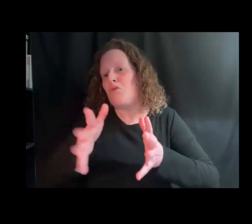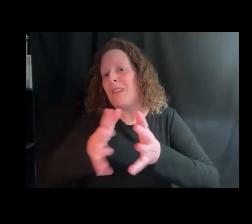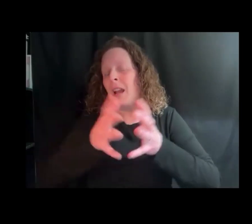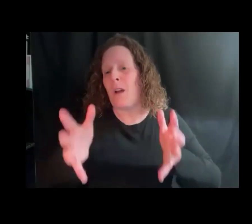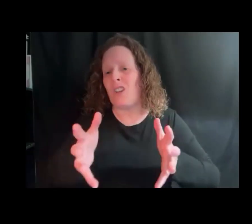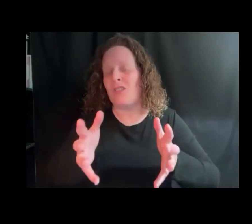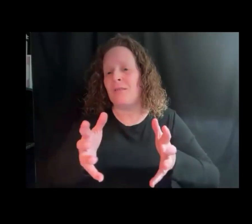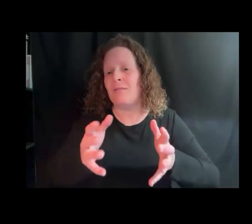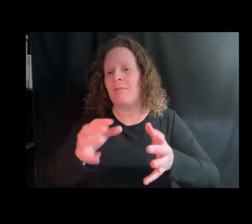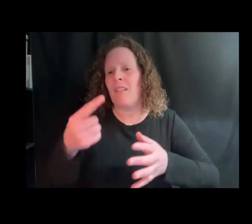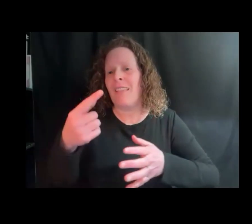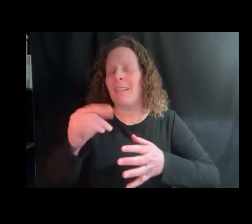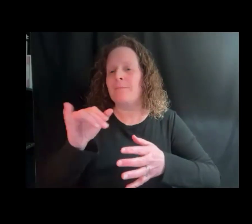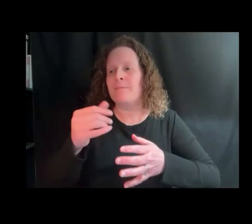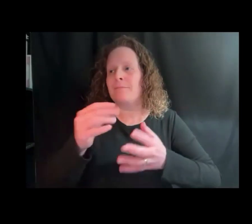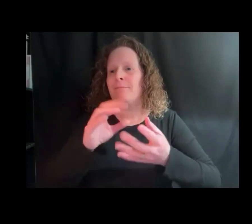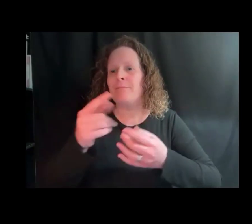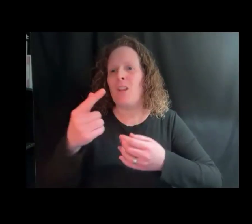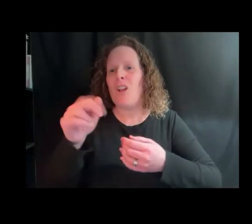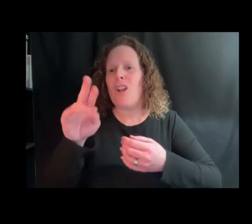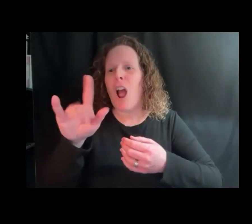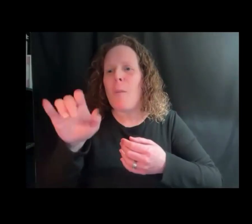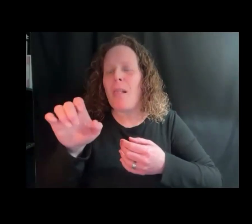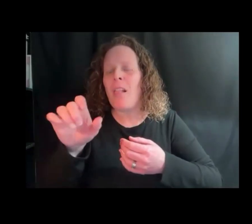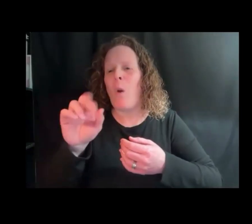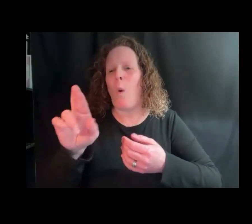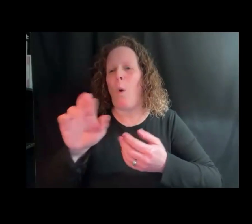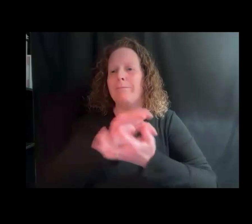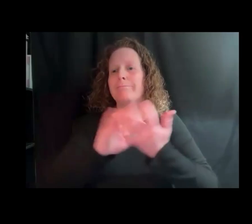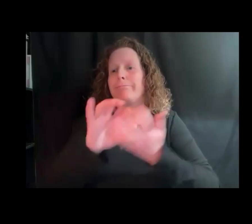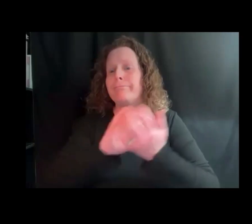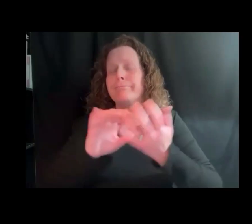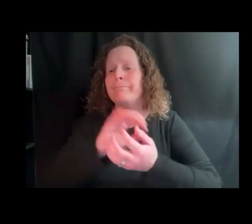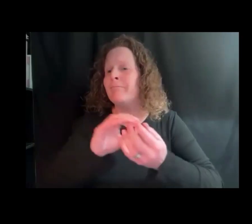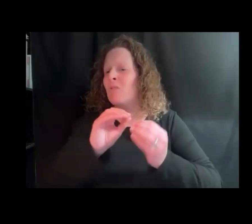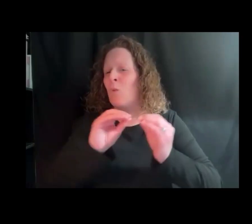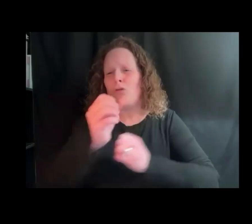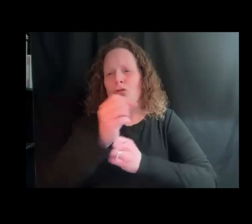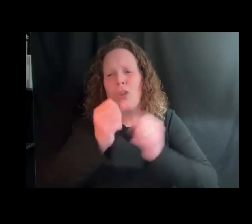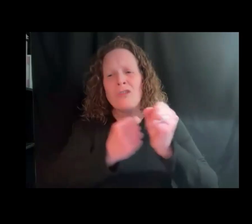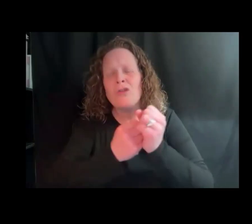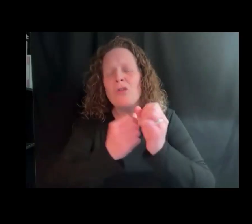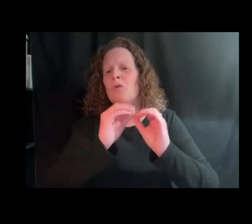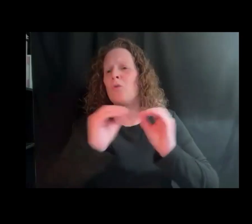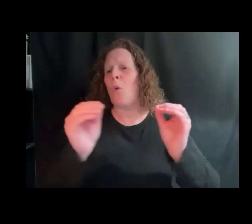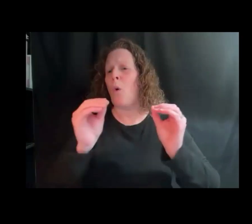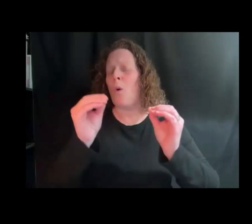The interpreter is moving around a lot but they're garbled. They don't make sense.